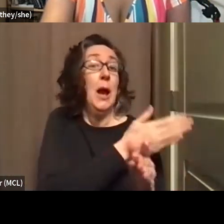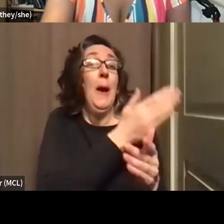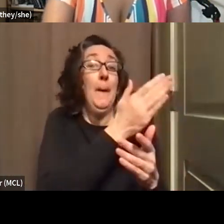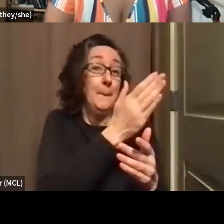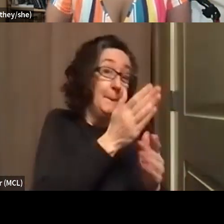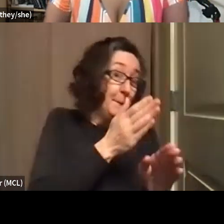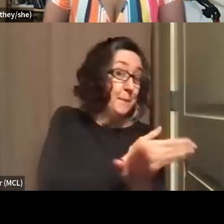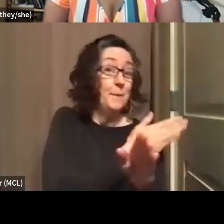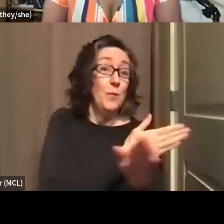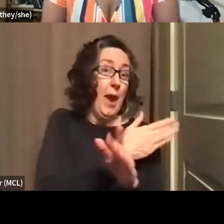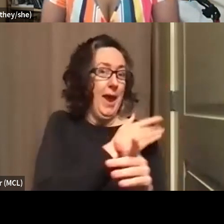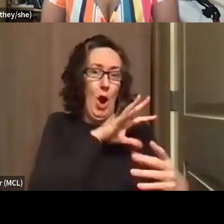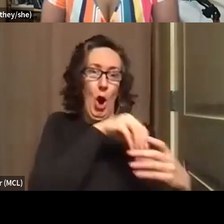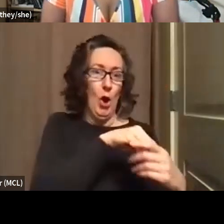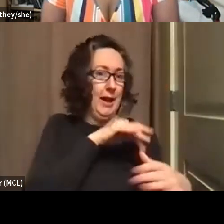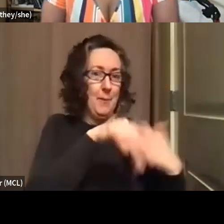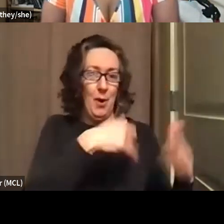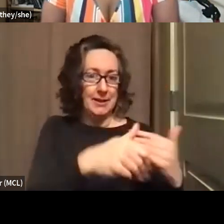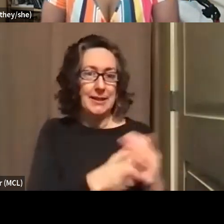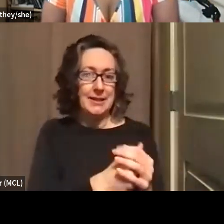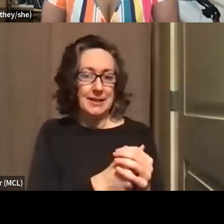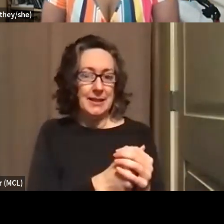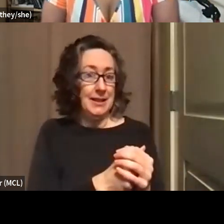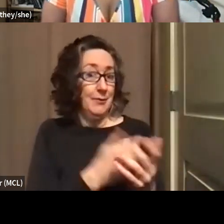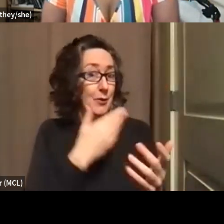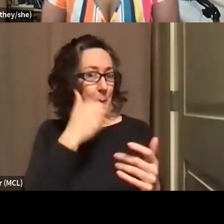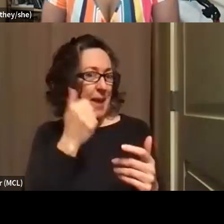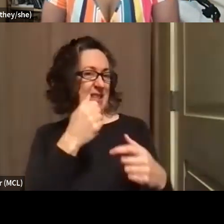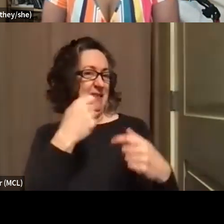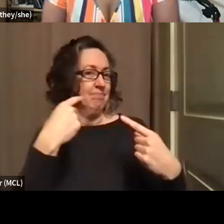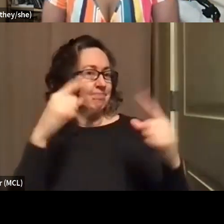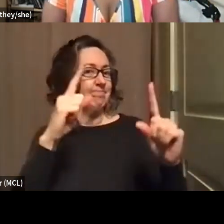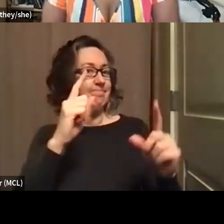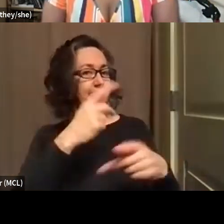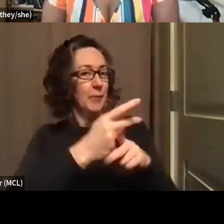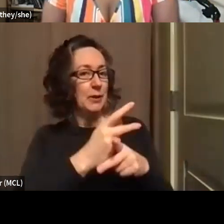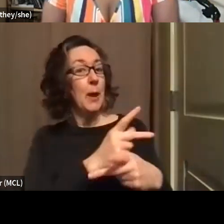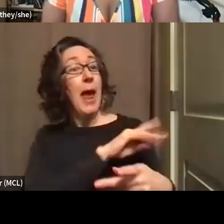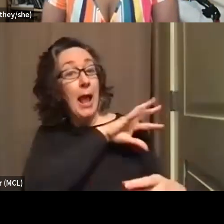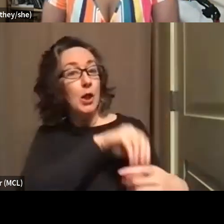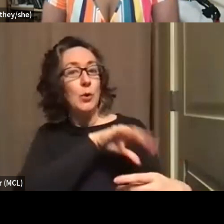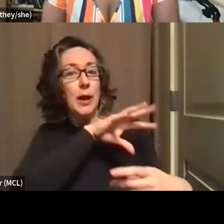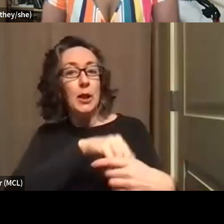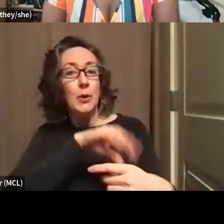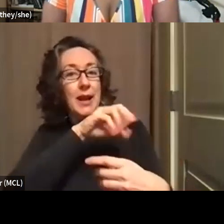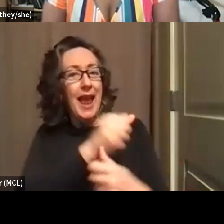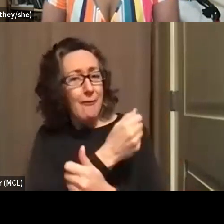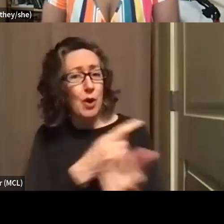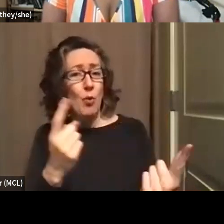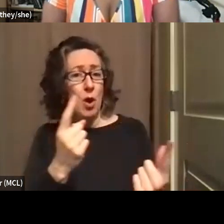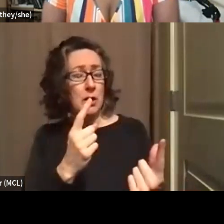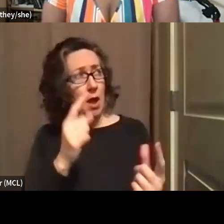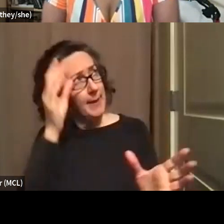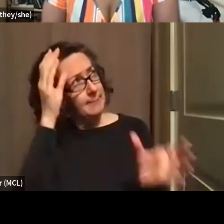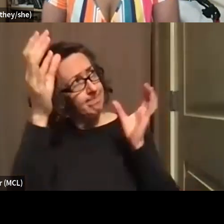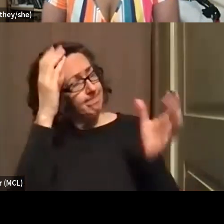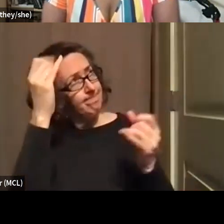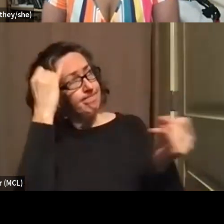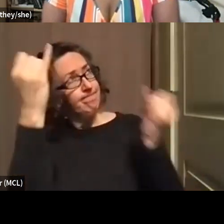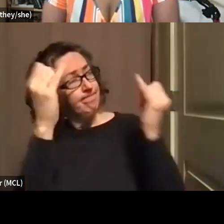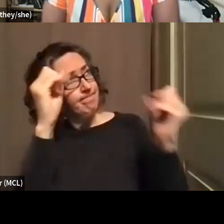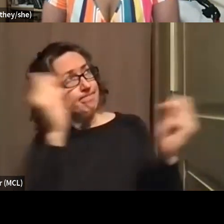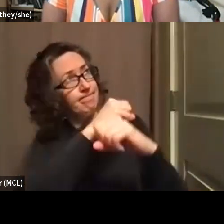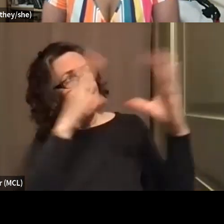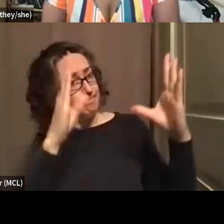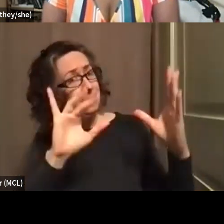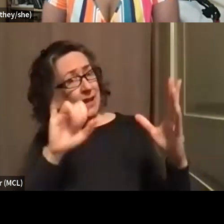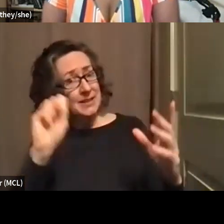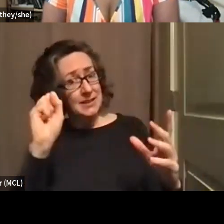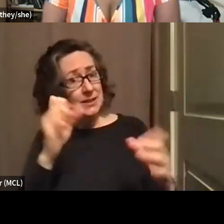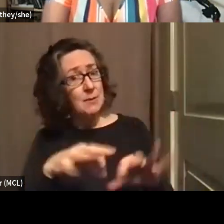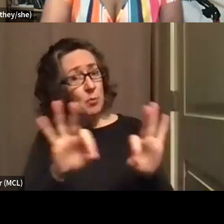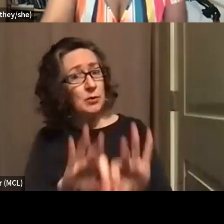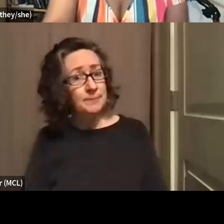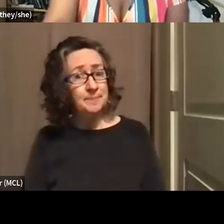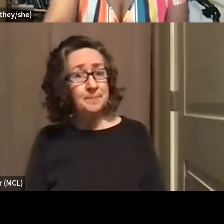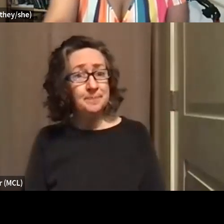I think the best possible product by including everyone in on the conceptualization for sure.